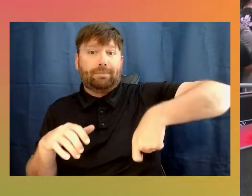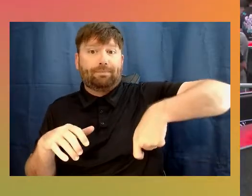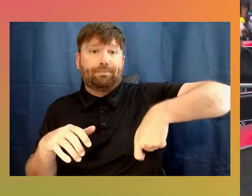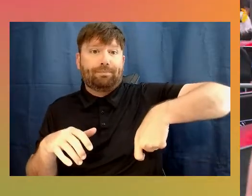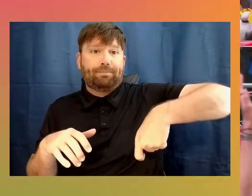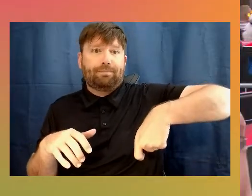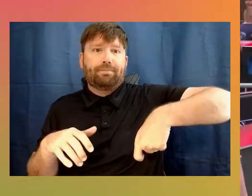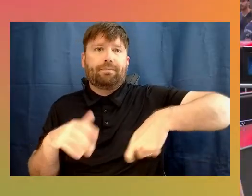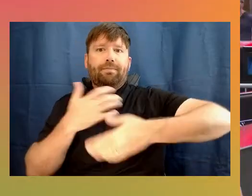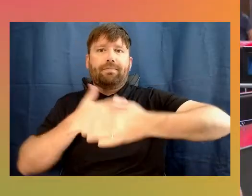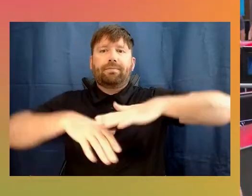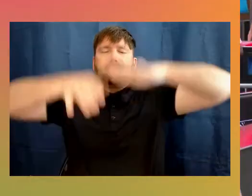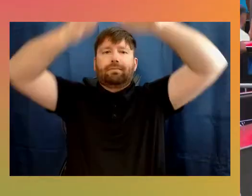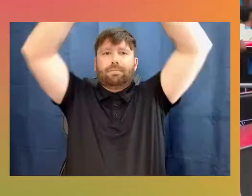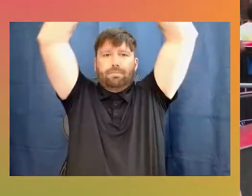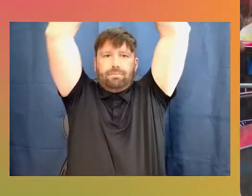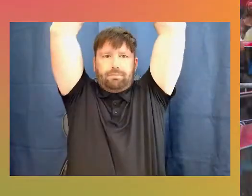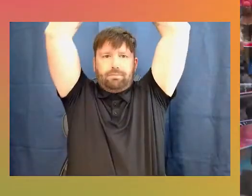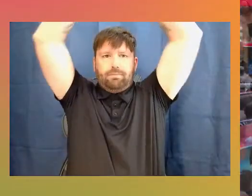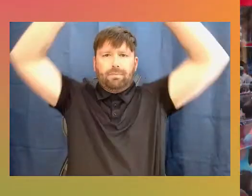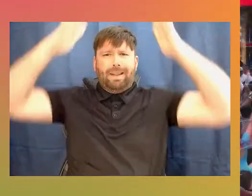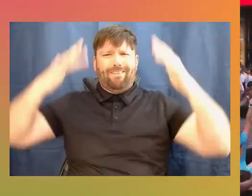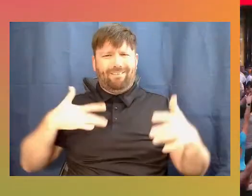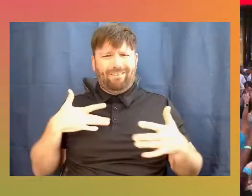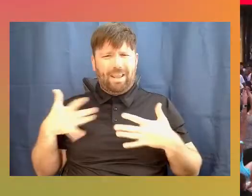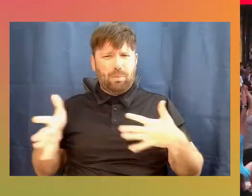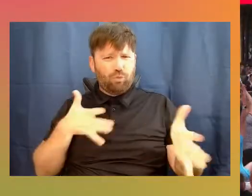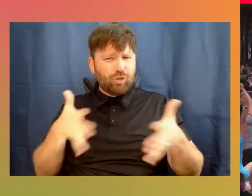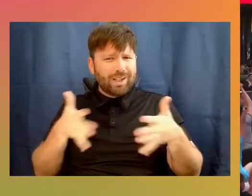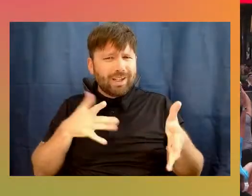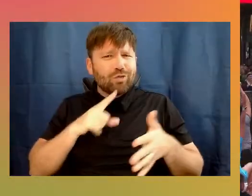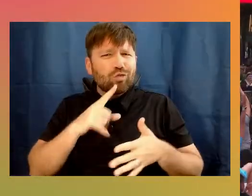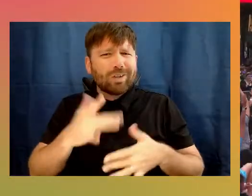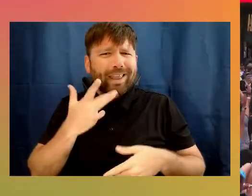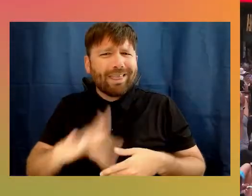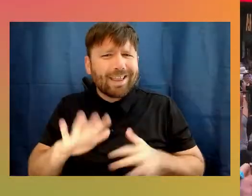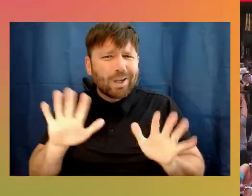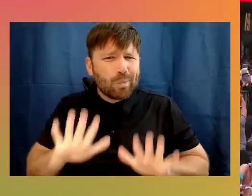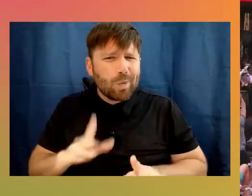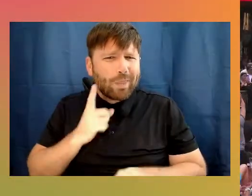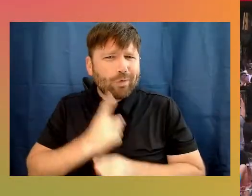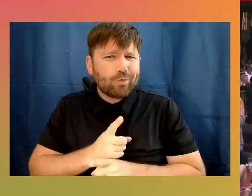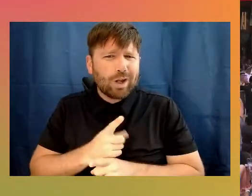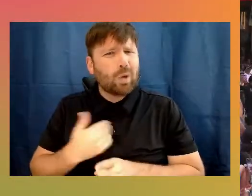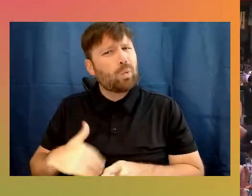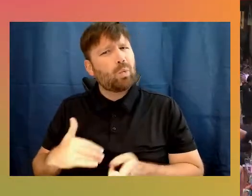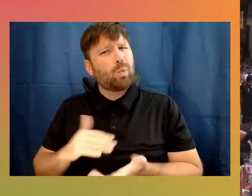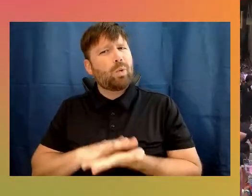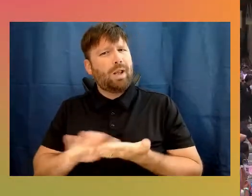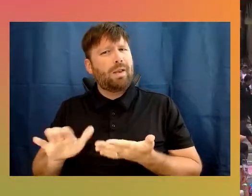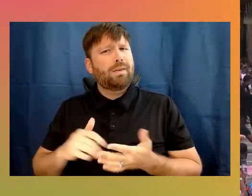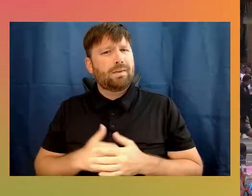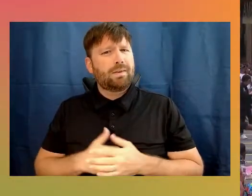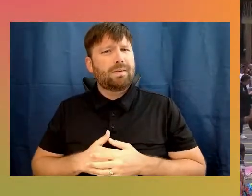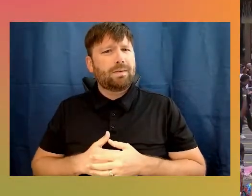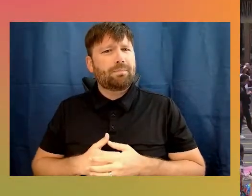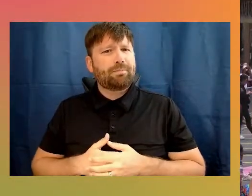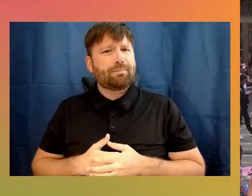WITHOUT MOVING THE HANDS.